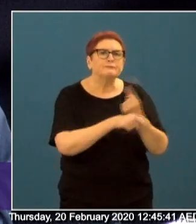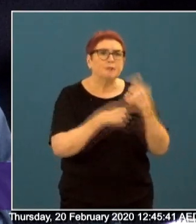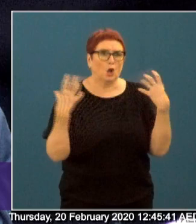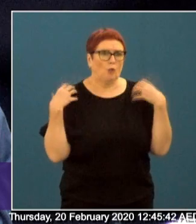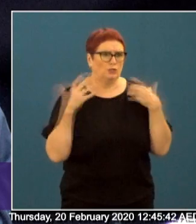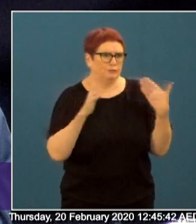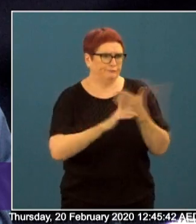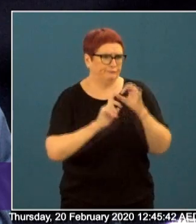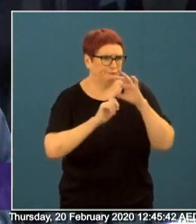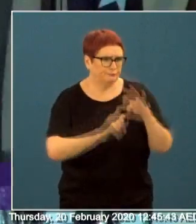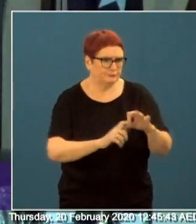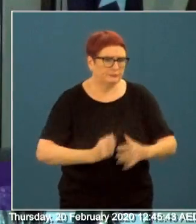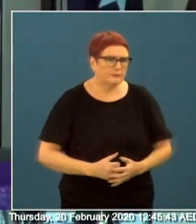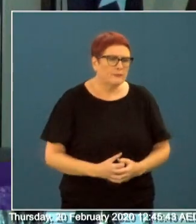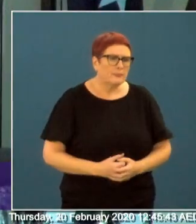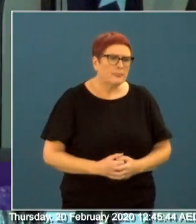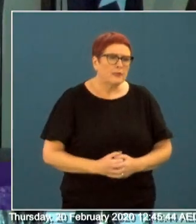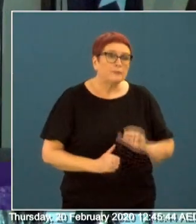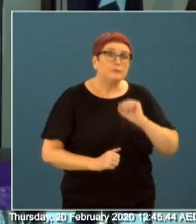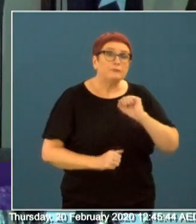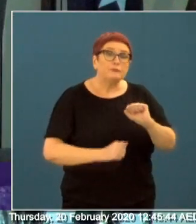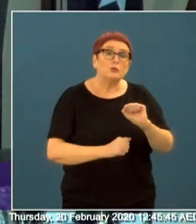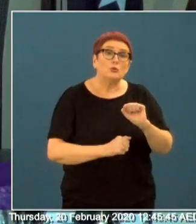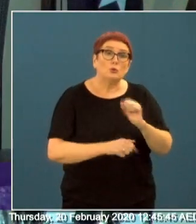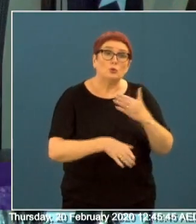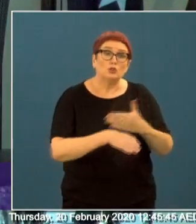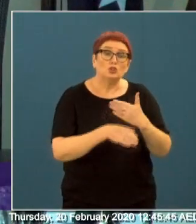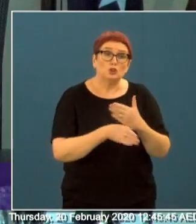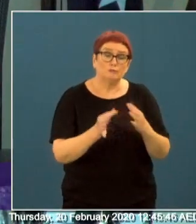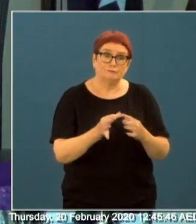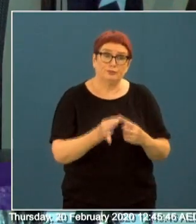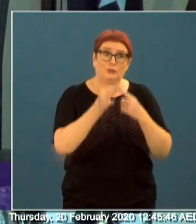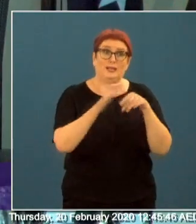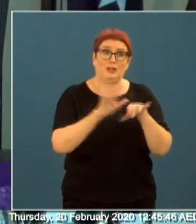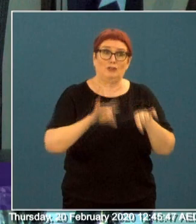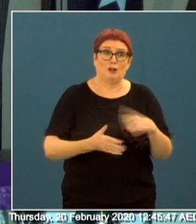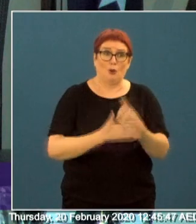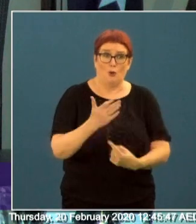that your position is unique in Australia, the work you're doing.